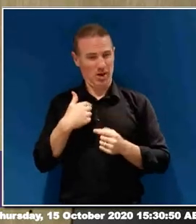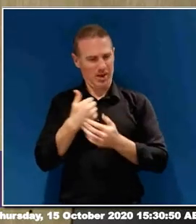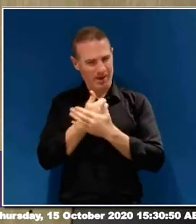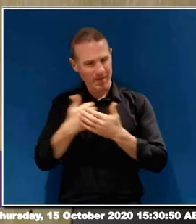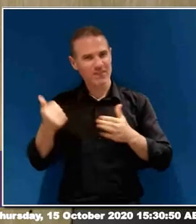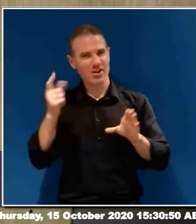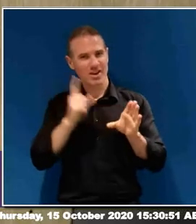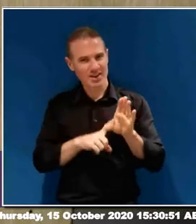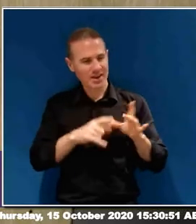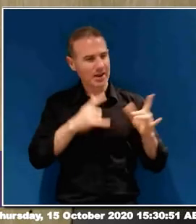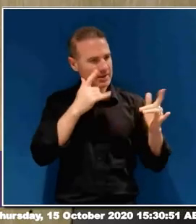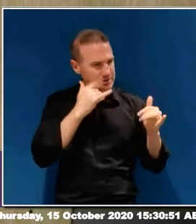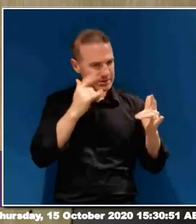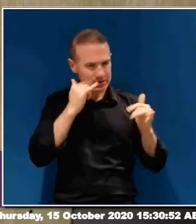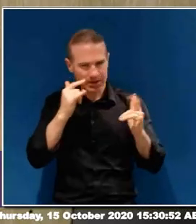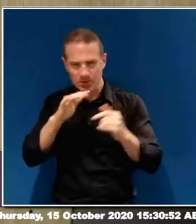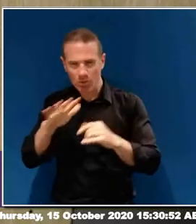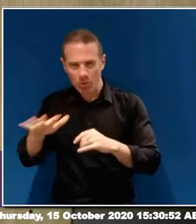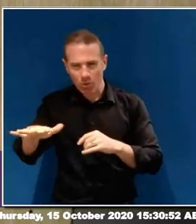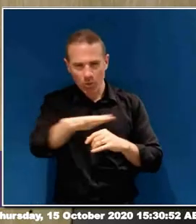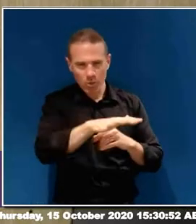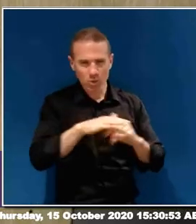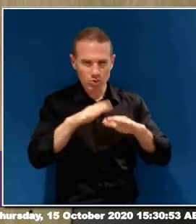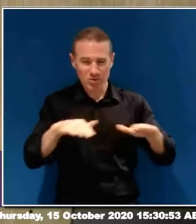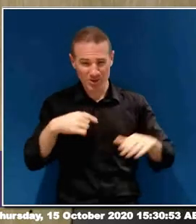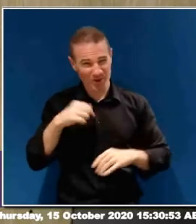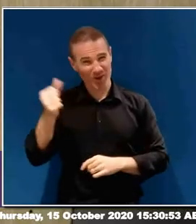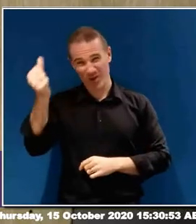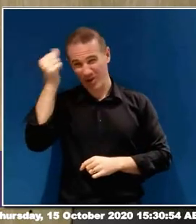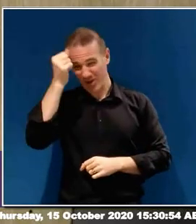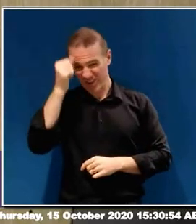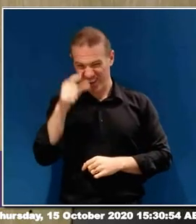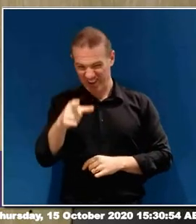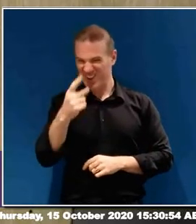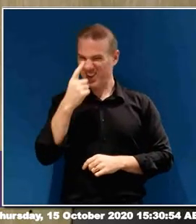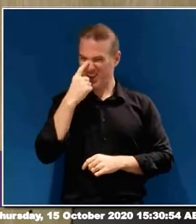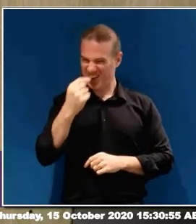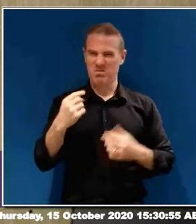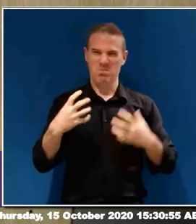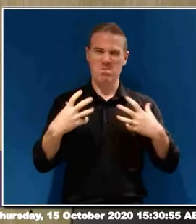do far more than writing large letters in coloured pencil in a scrapbook.